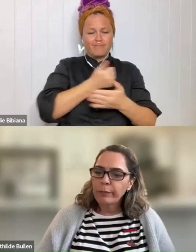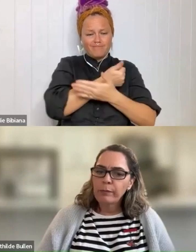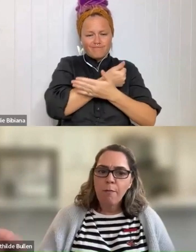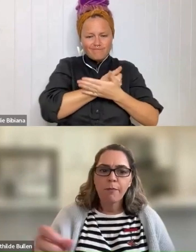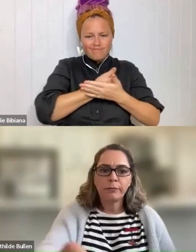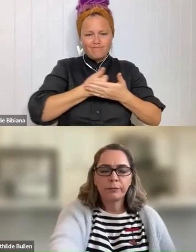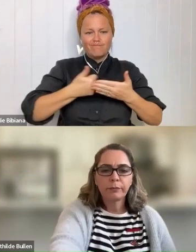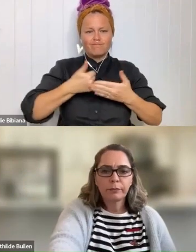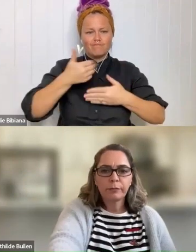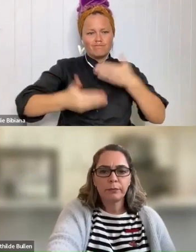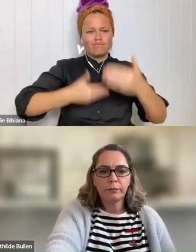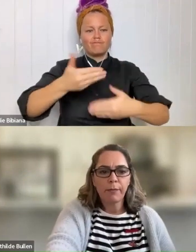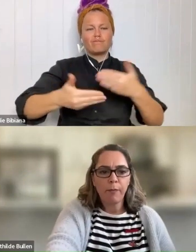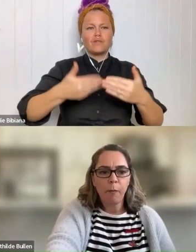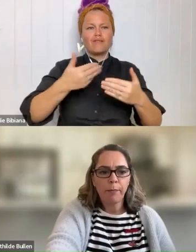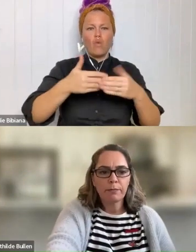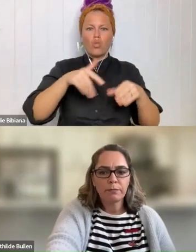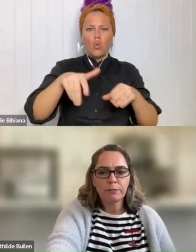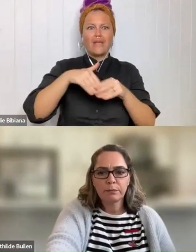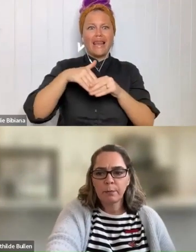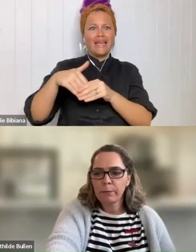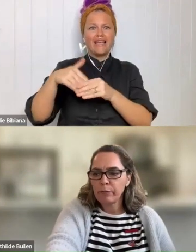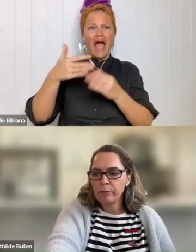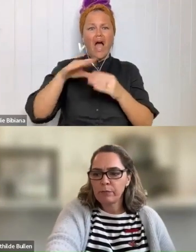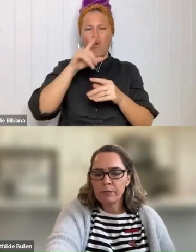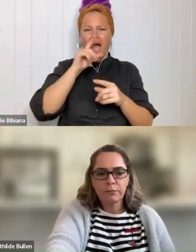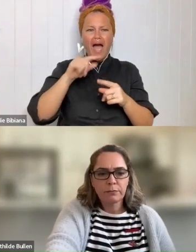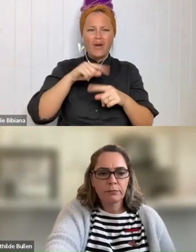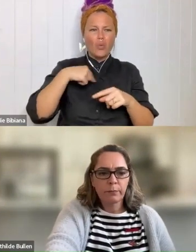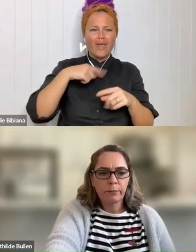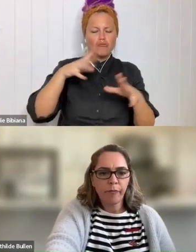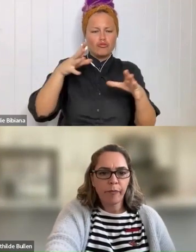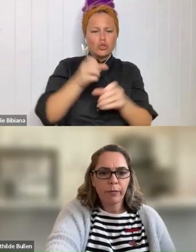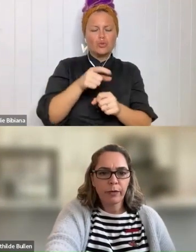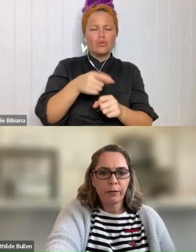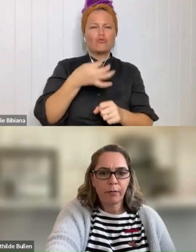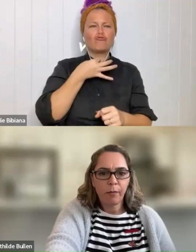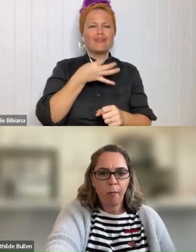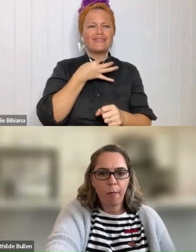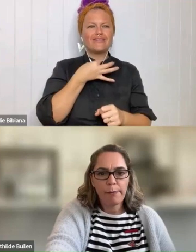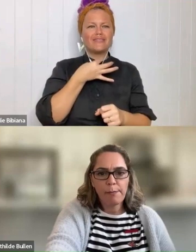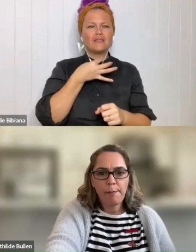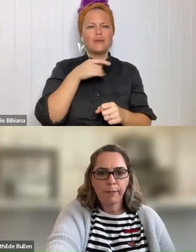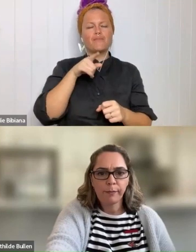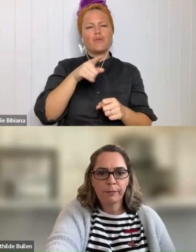organizations and how can we mitigate those risks? So what that that comment that Cessalee made